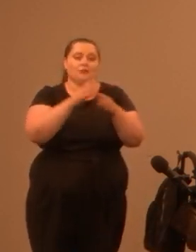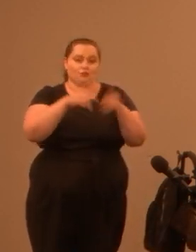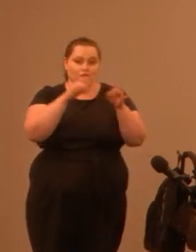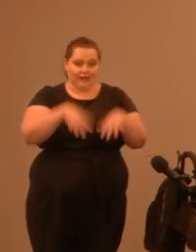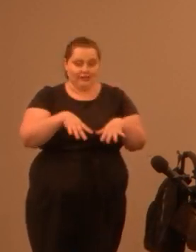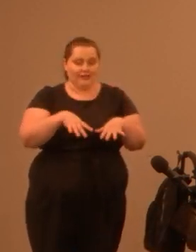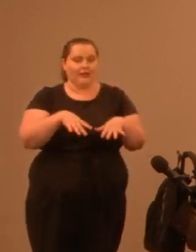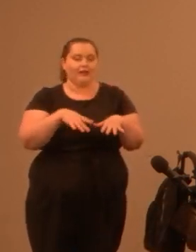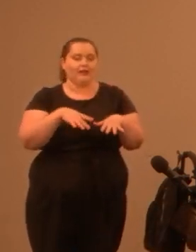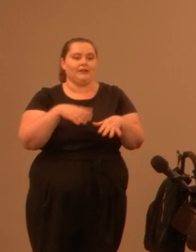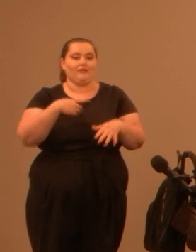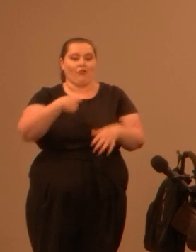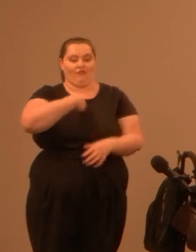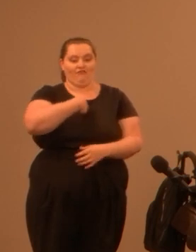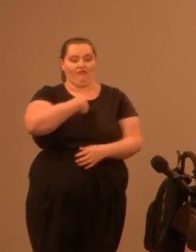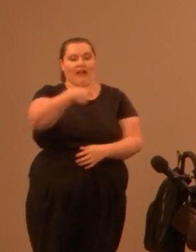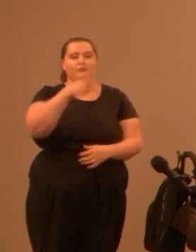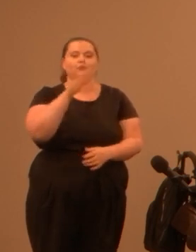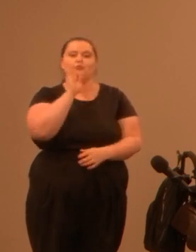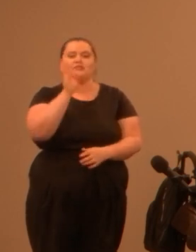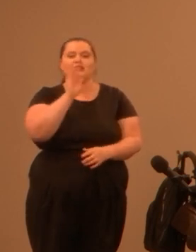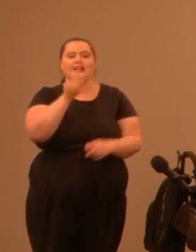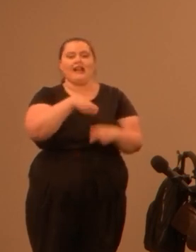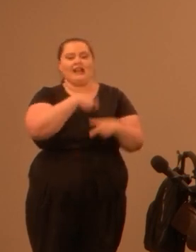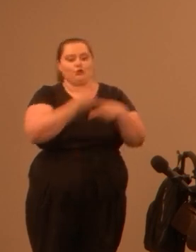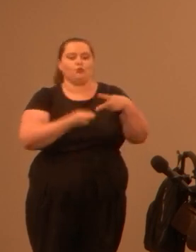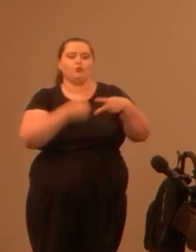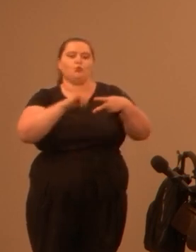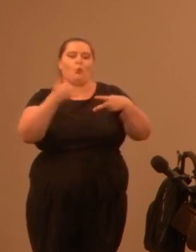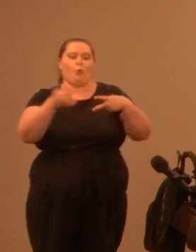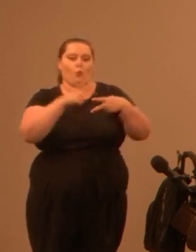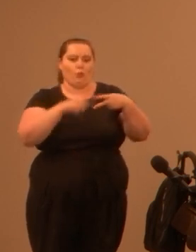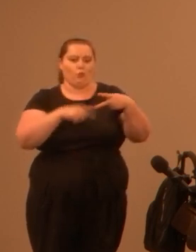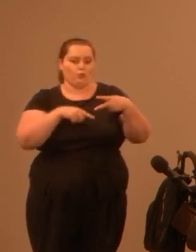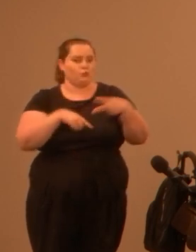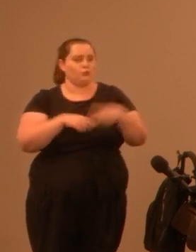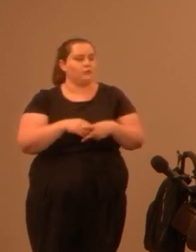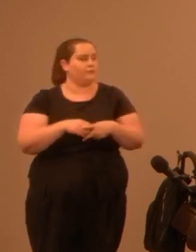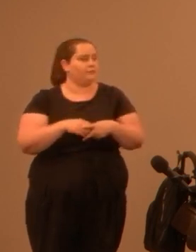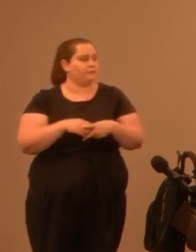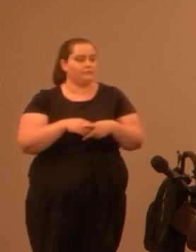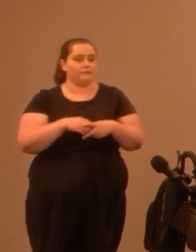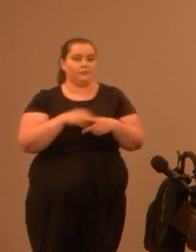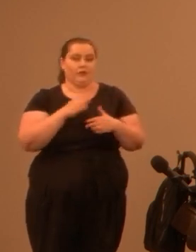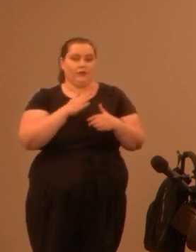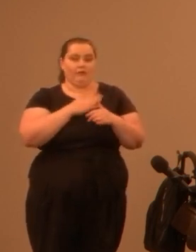for inviting me to present the next two awards. Firstly, I stand before you